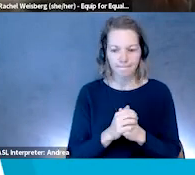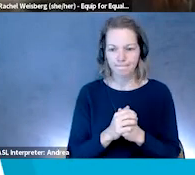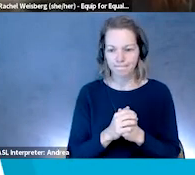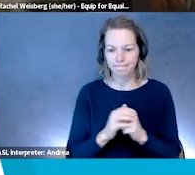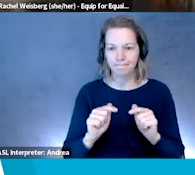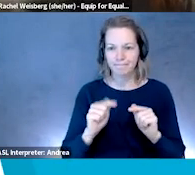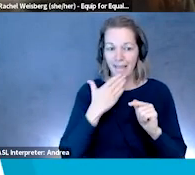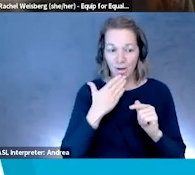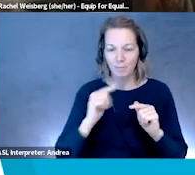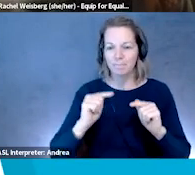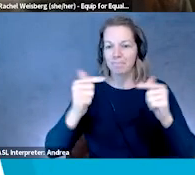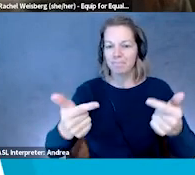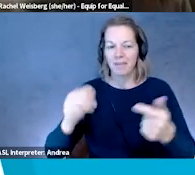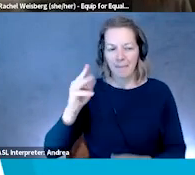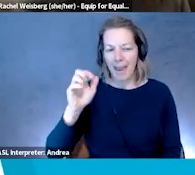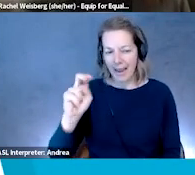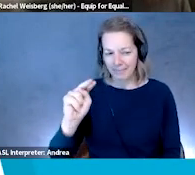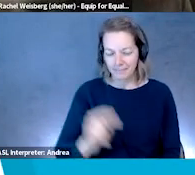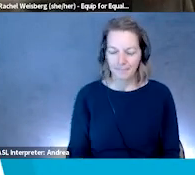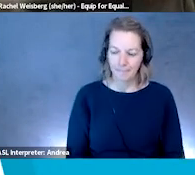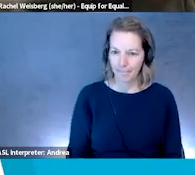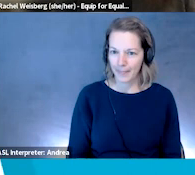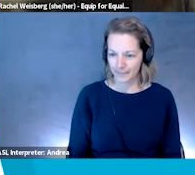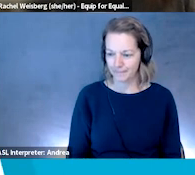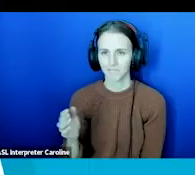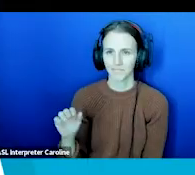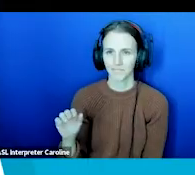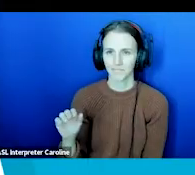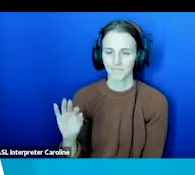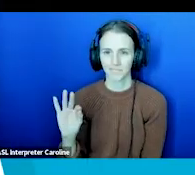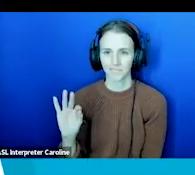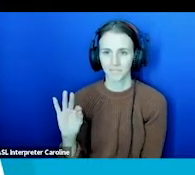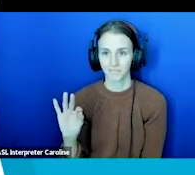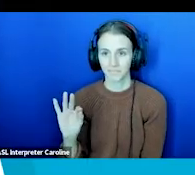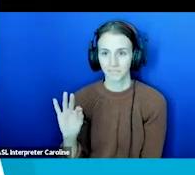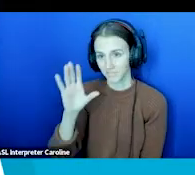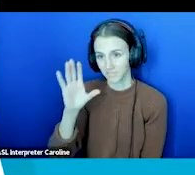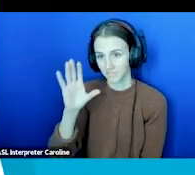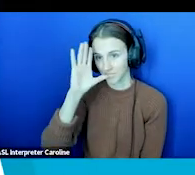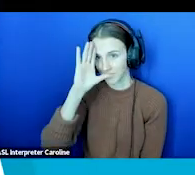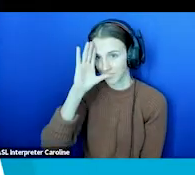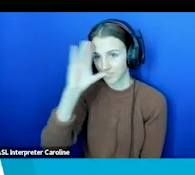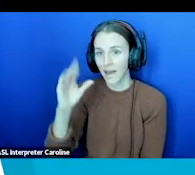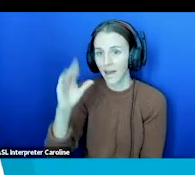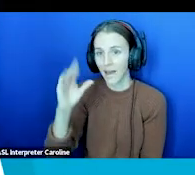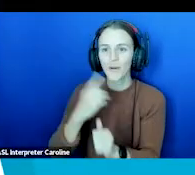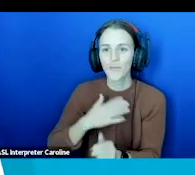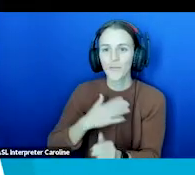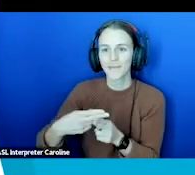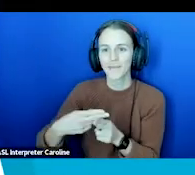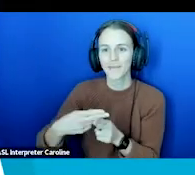EXCITED TO BE ABLE TO WORK WITH PEOPLE IN ILLINOIS TO HELP THEM GET THE SERVICES THEY NEED. >> THANK YOU.